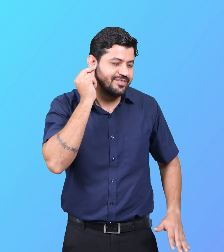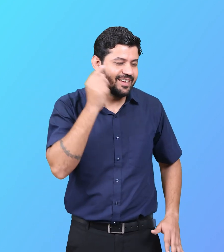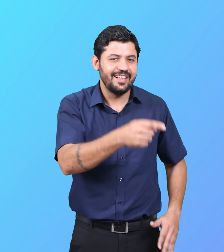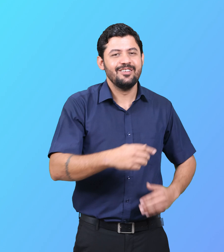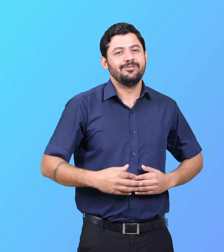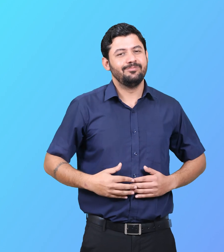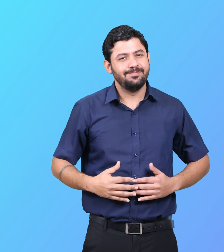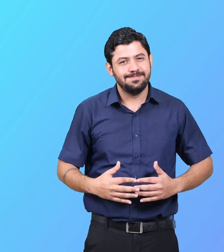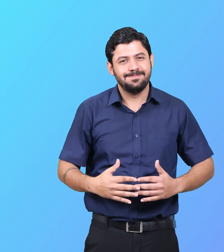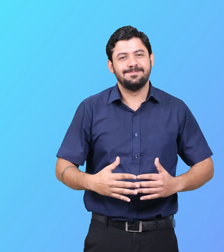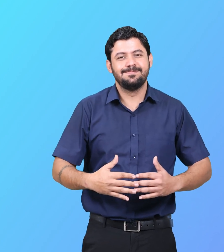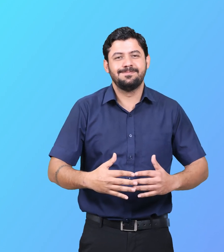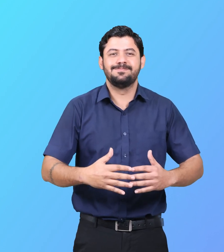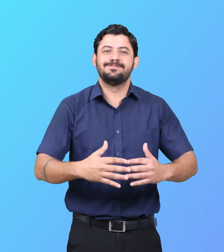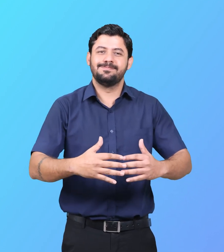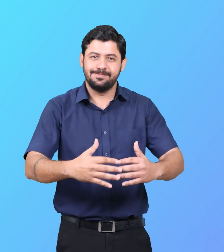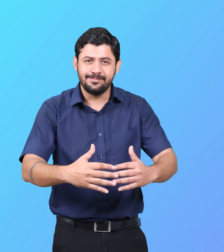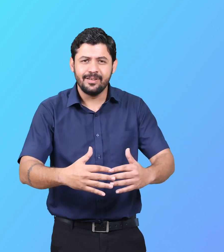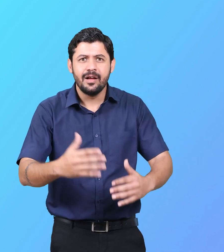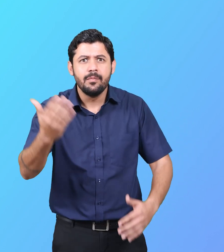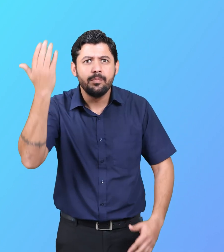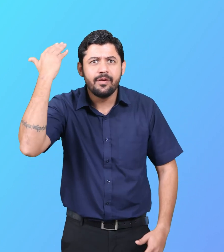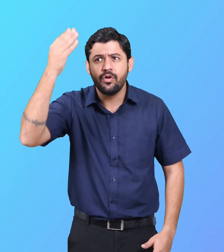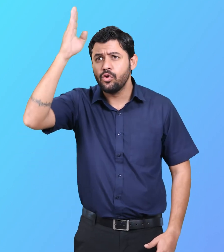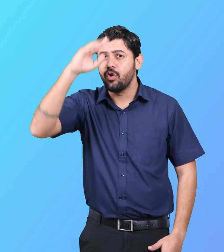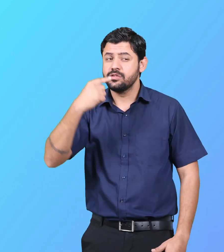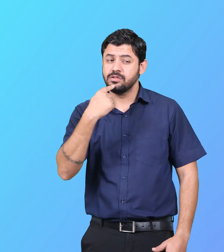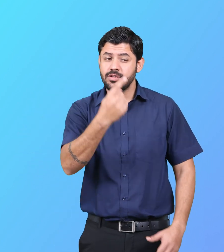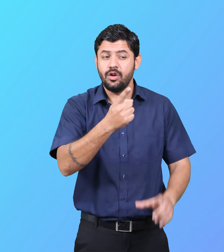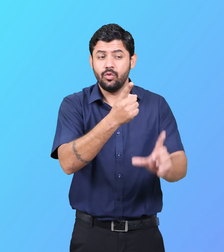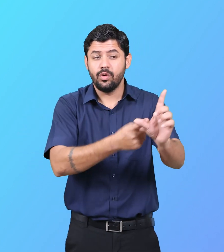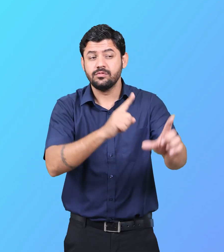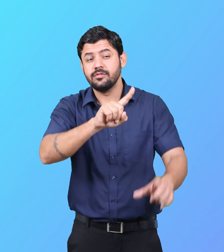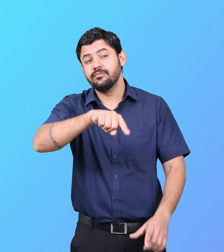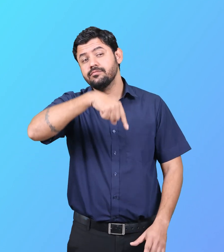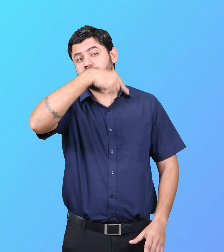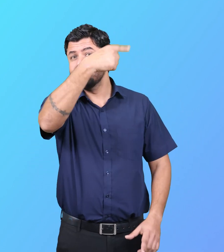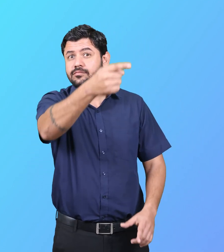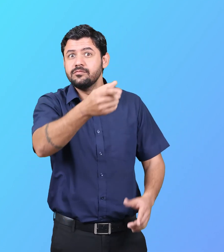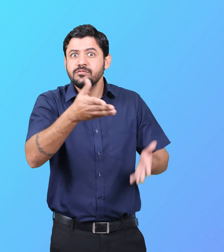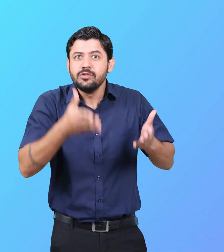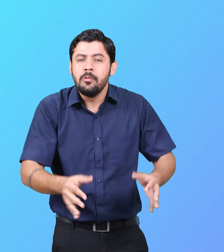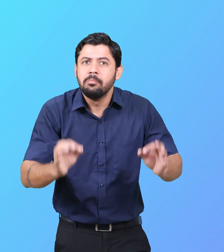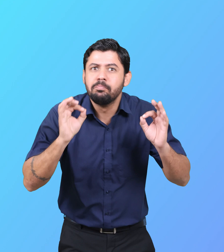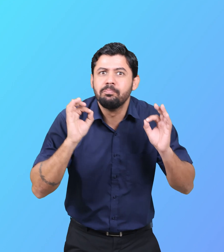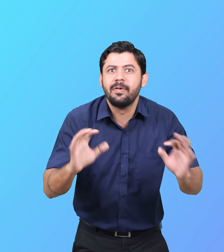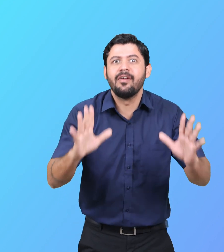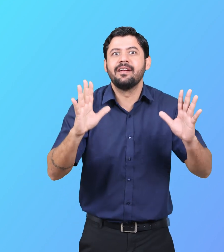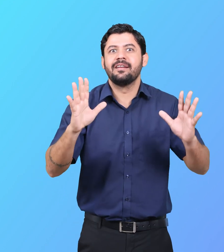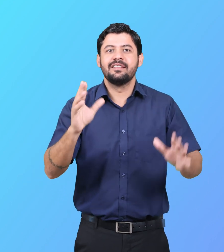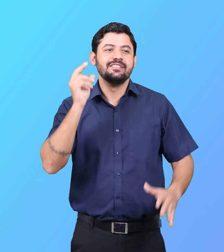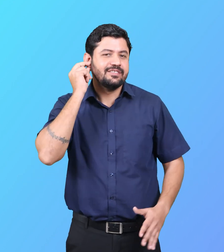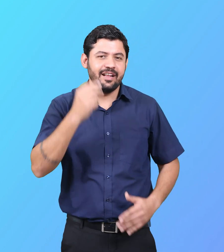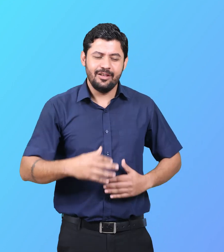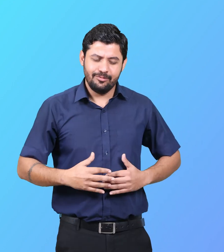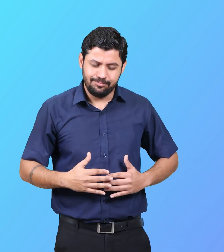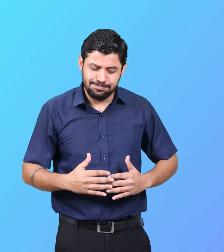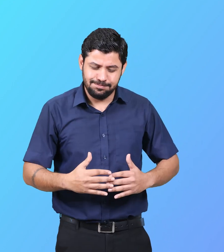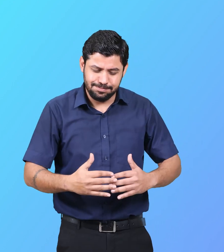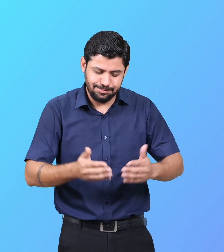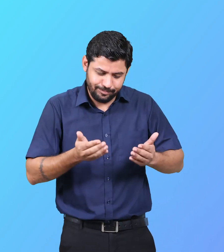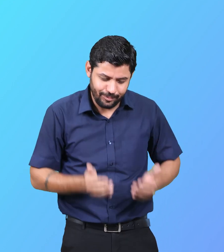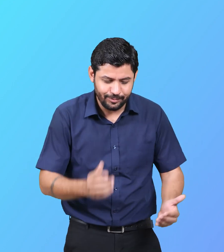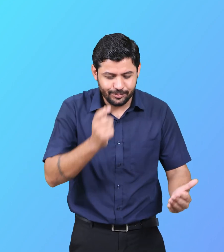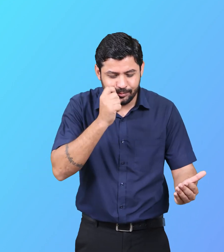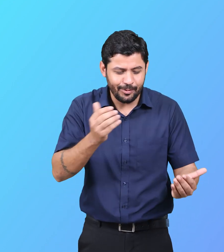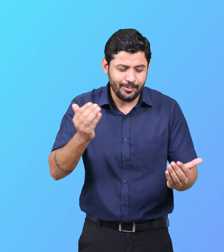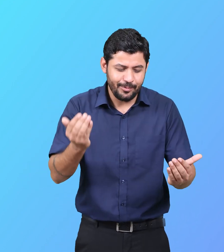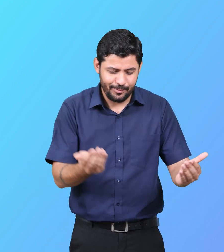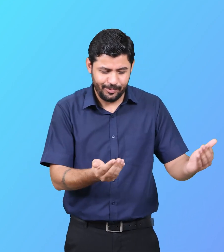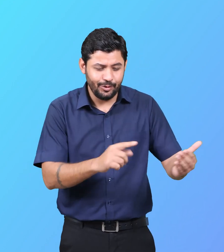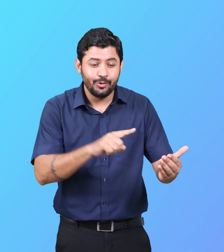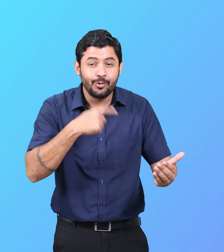Sarah became pregnant and gave birth to a son for Abraham, who was already an old man. This happened at the exact time God had said it would.